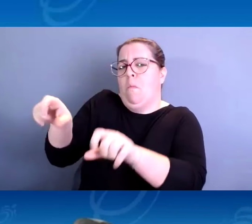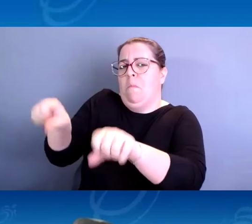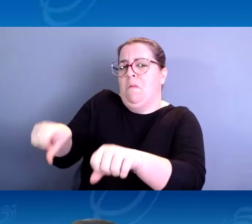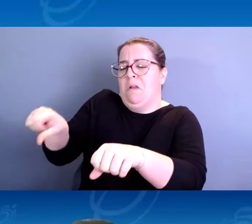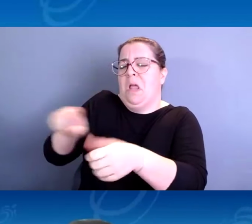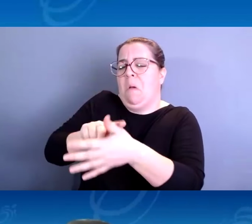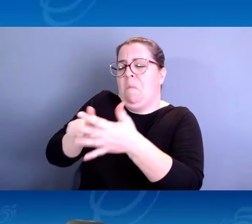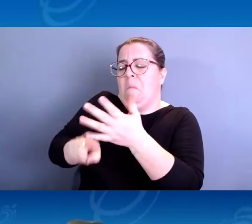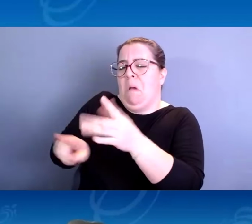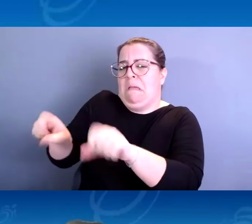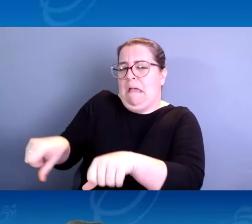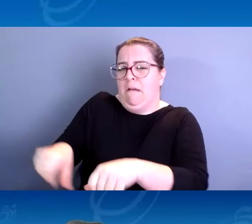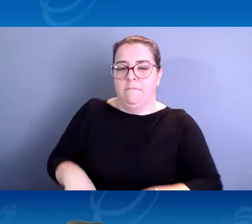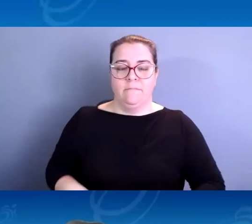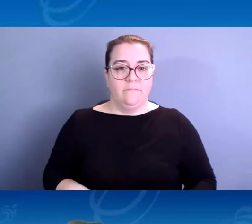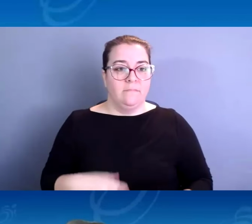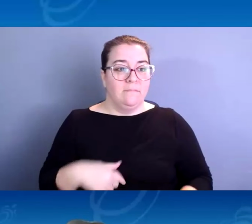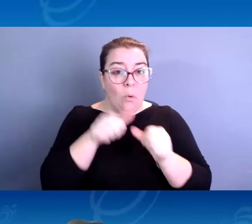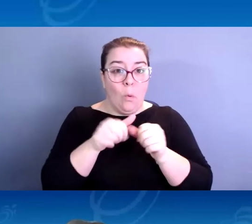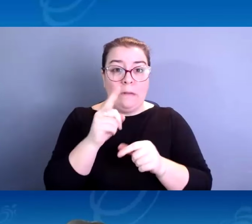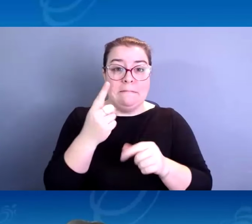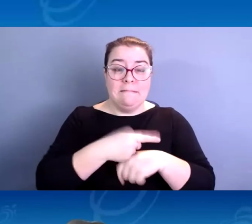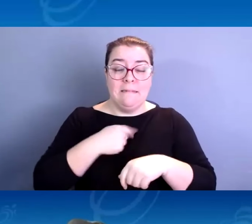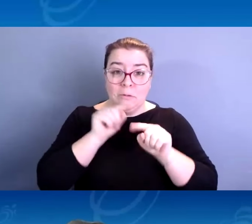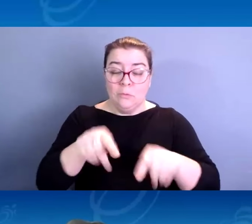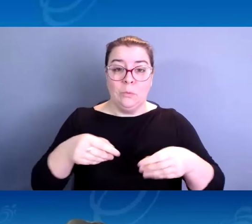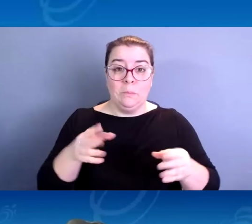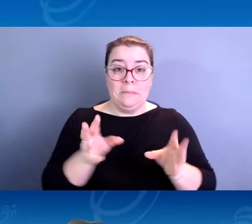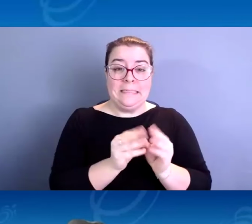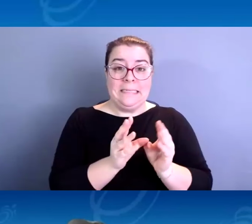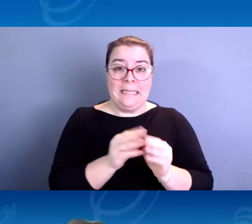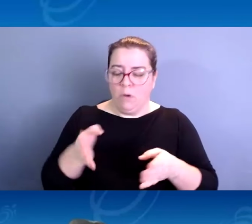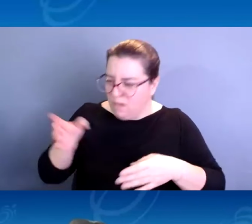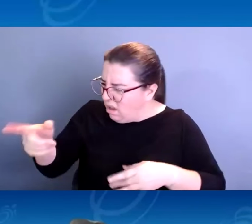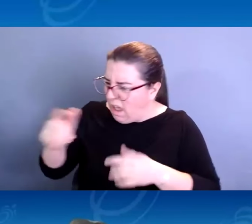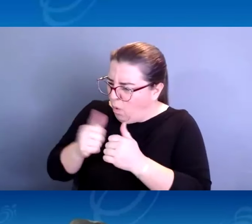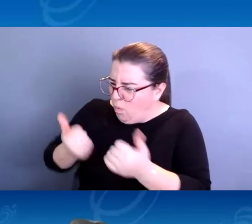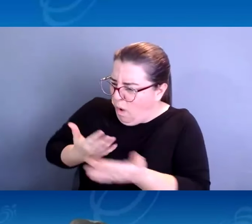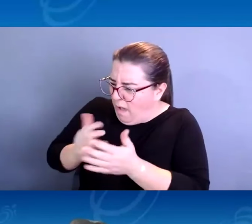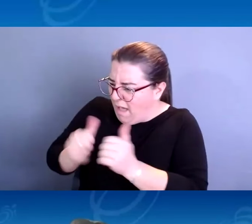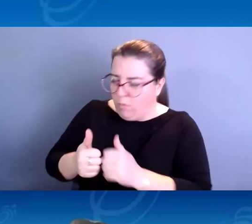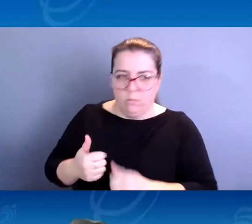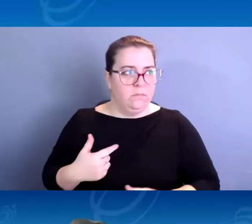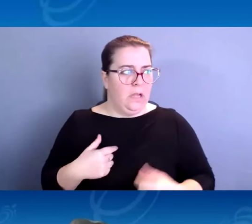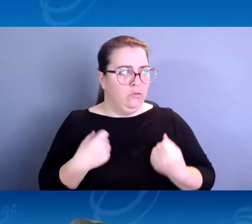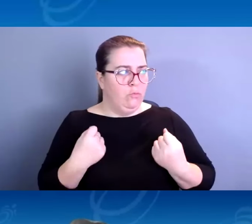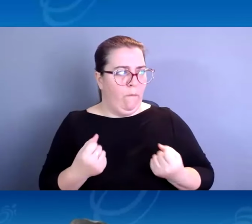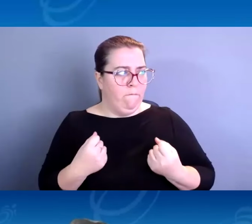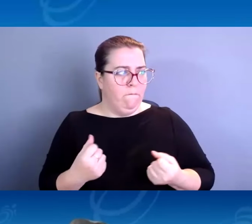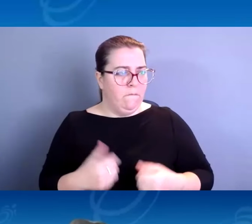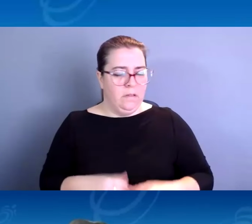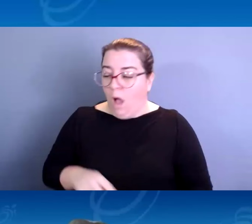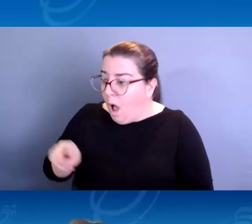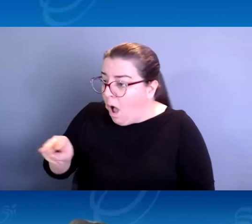how did you get here? I said, I drove. They went on to say, oh my God, I don't think you could drive. That's amazing. So inspirational.